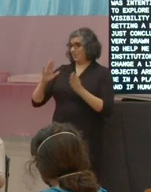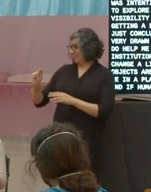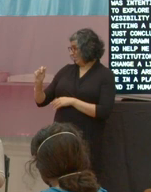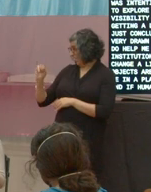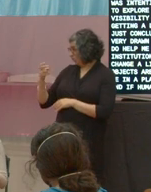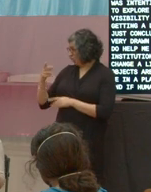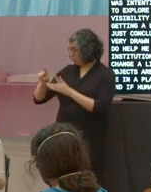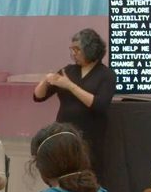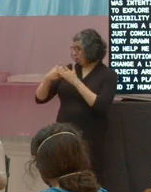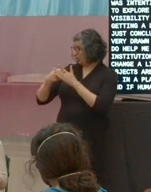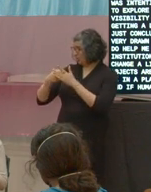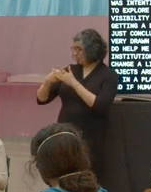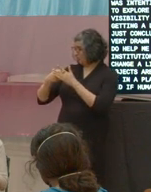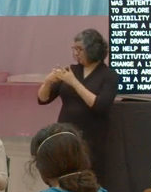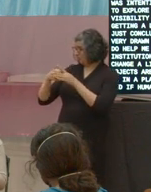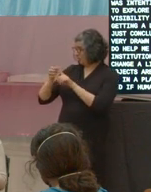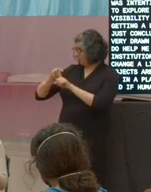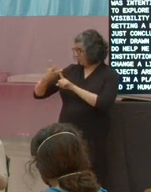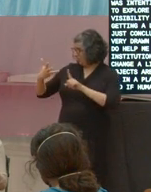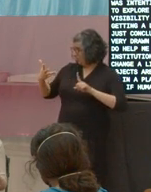started to talk about that in your introduction.